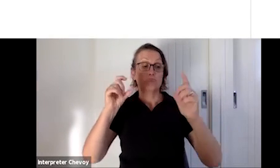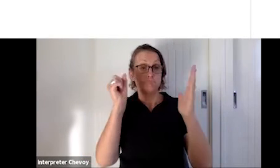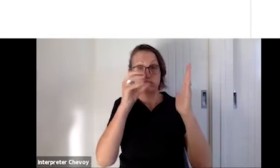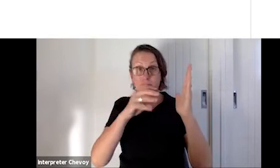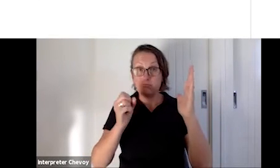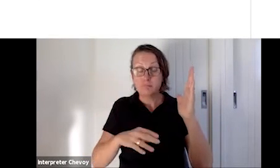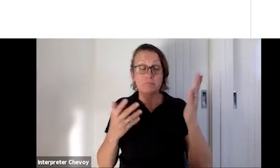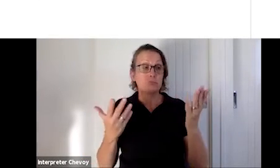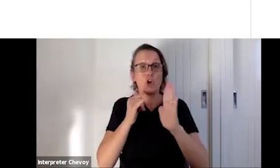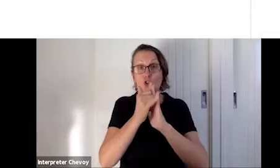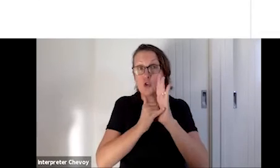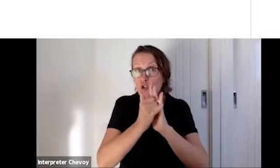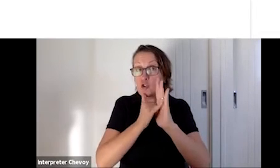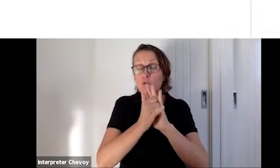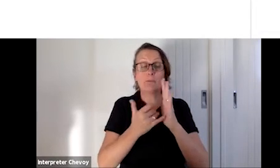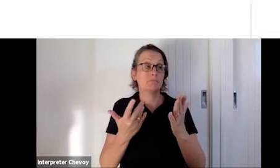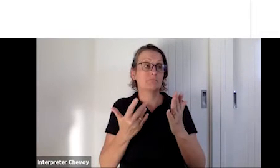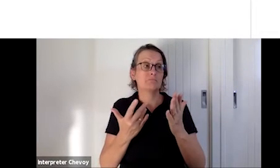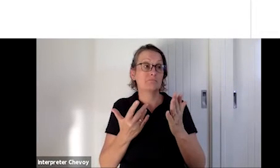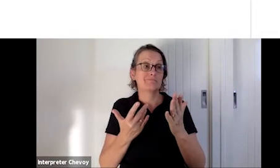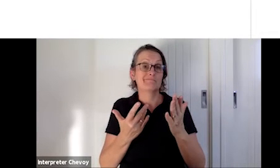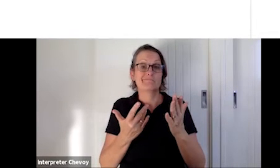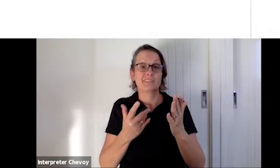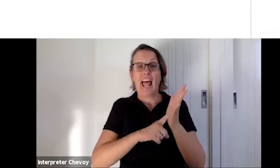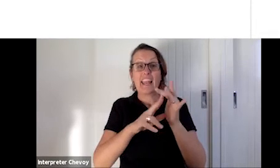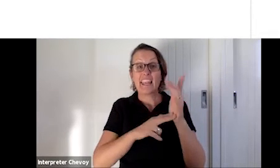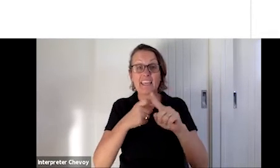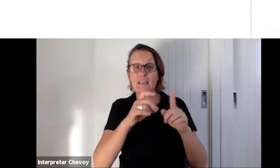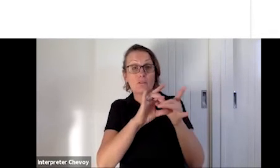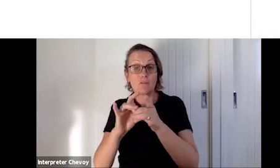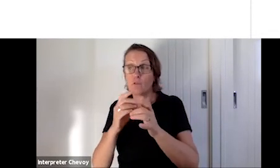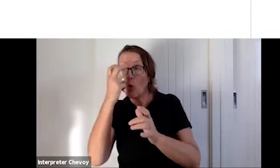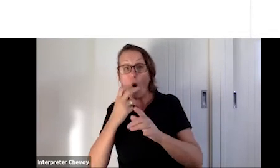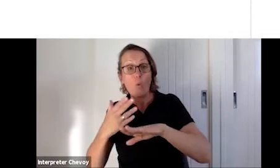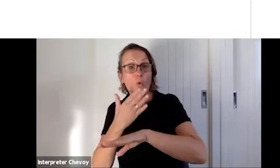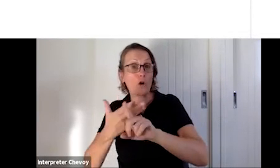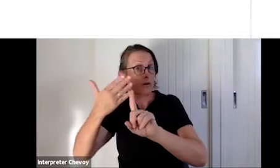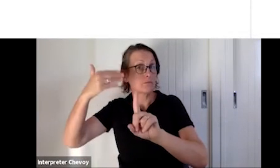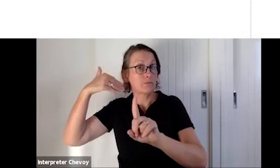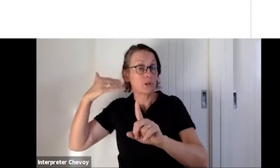YouTube videos of your music, whatever is going to prove the quality of your work.